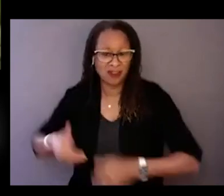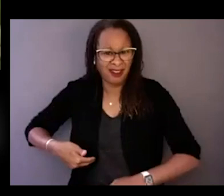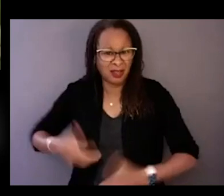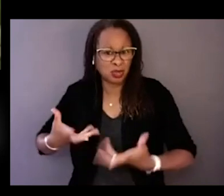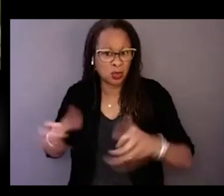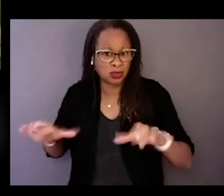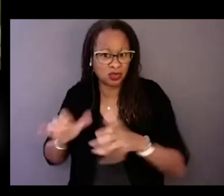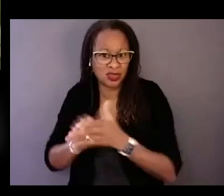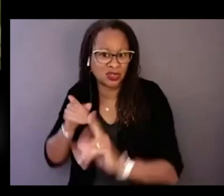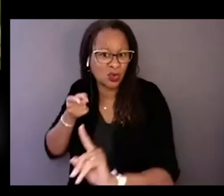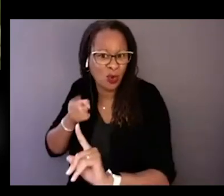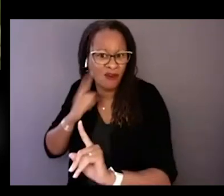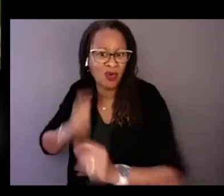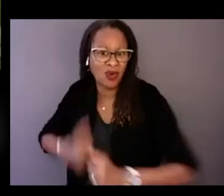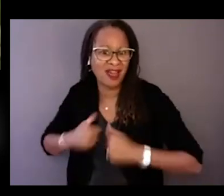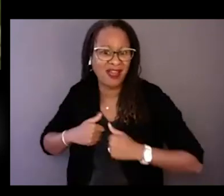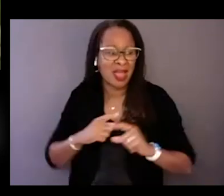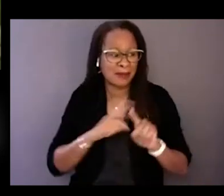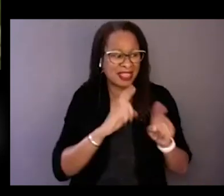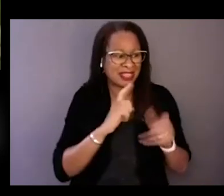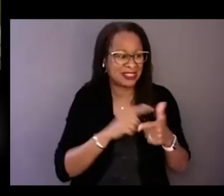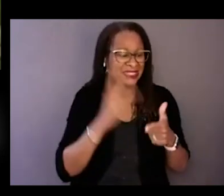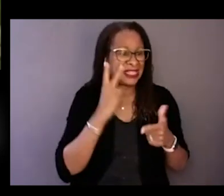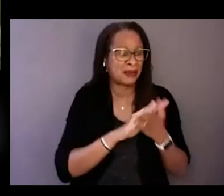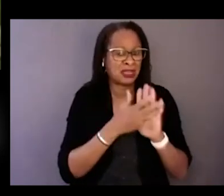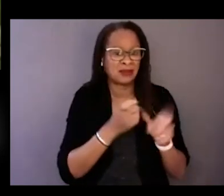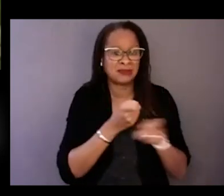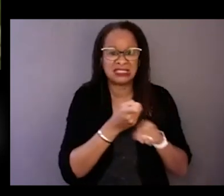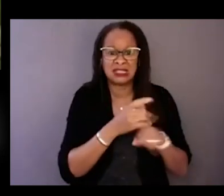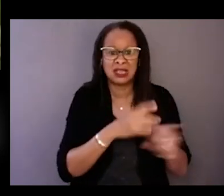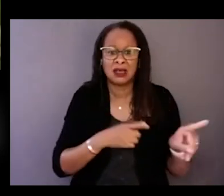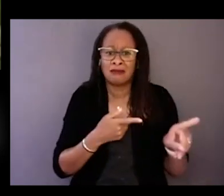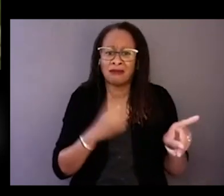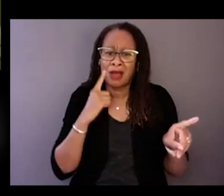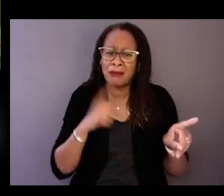I mean it was visceral, I think for all of us we kept texting each other. I want to throw up while I'm watching this.